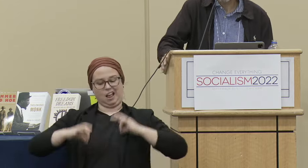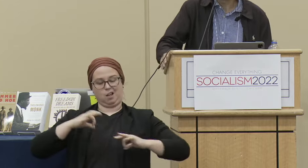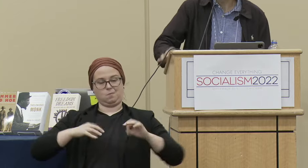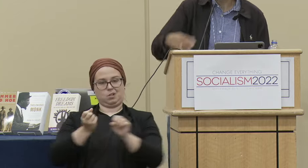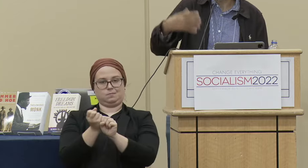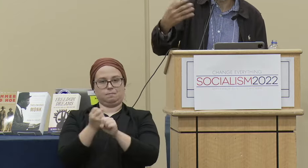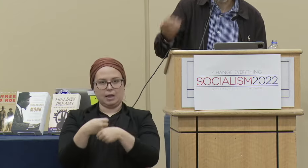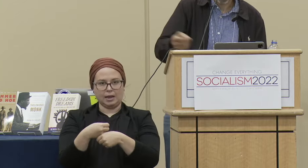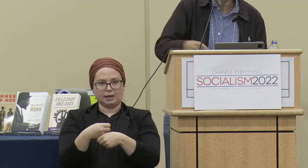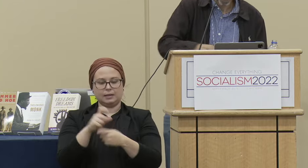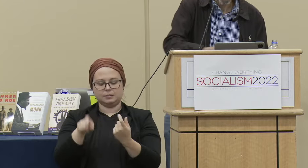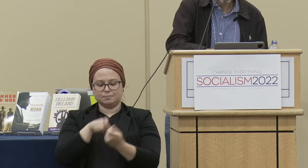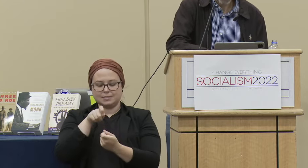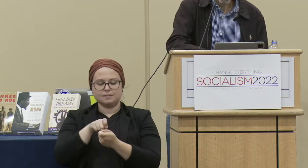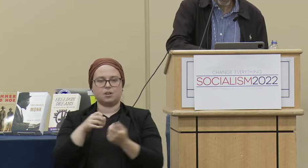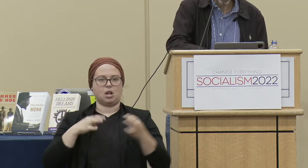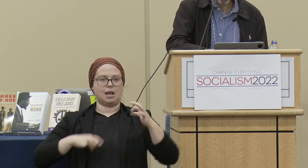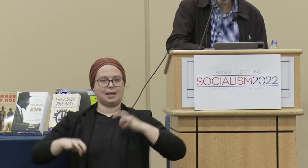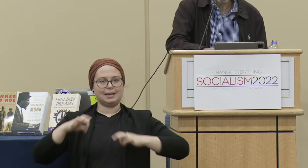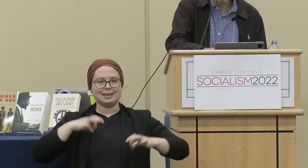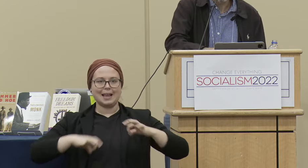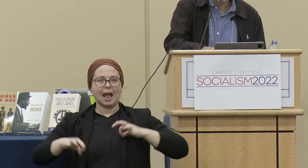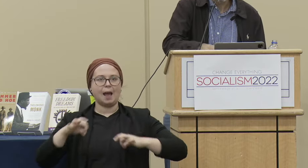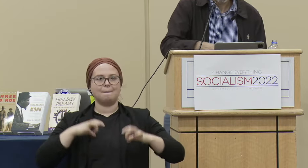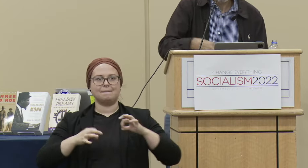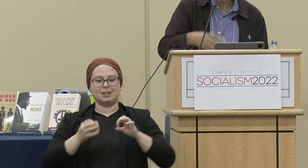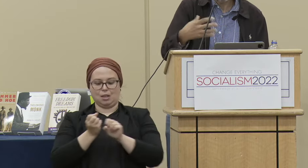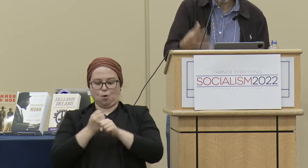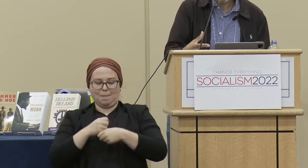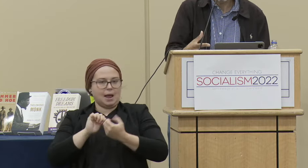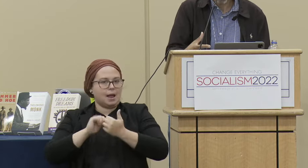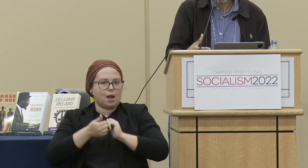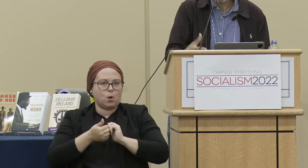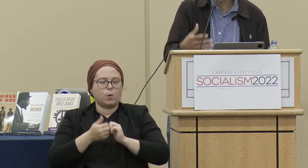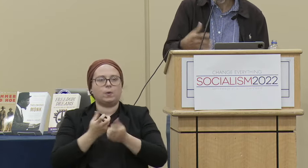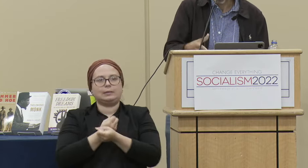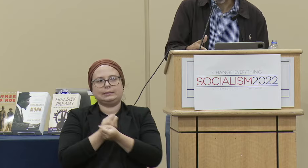capitalism , particularly a capitalism shaped immeasurably